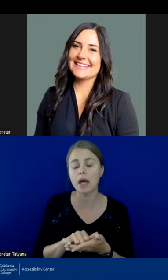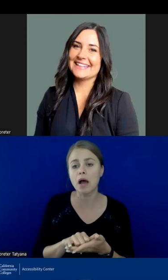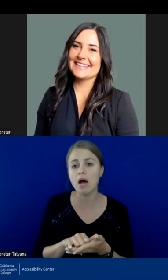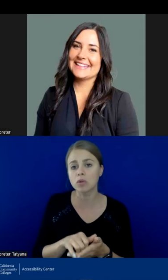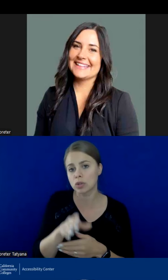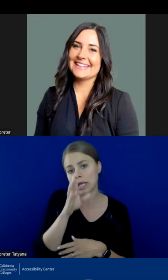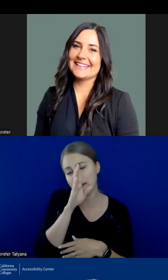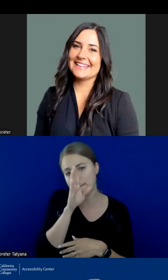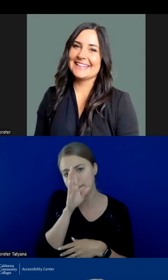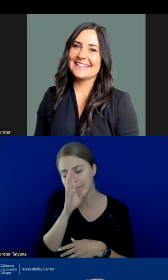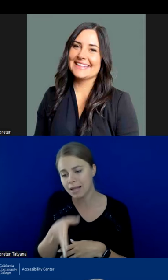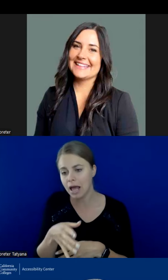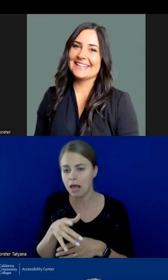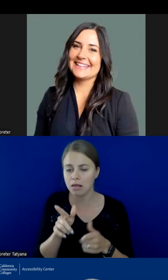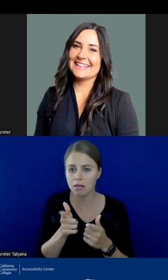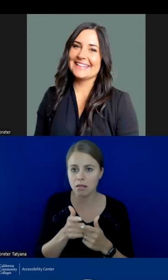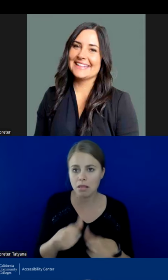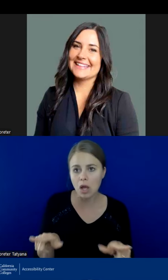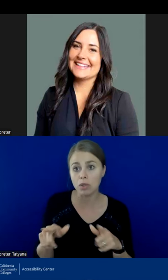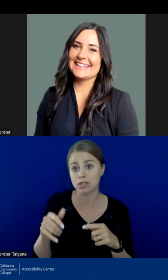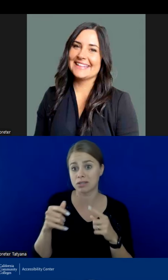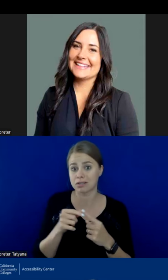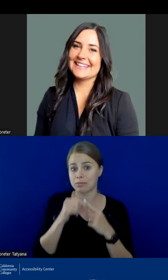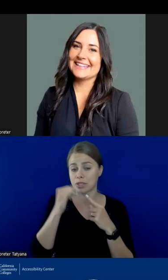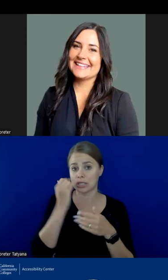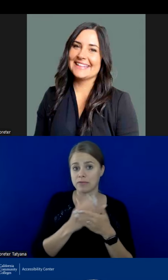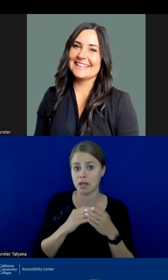Especially again if it's some educational materials.